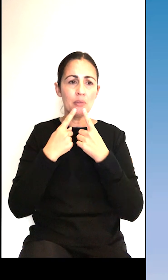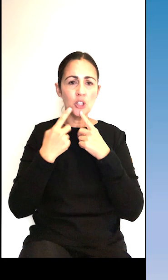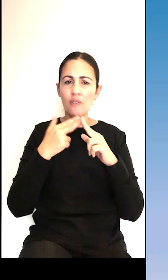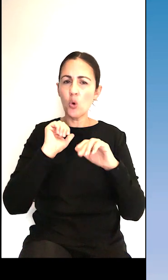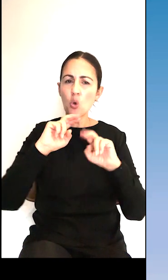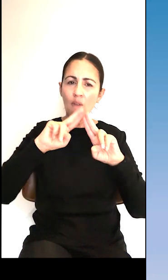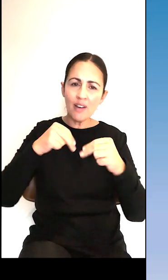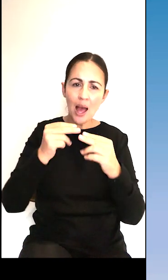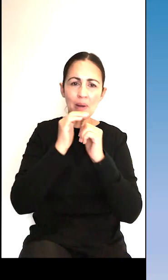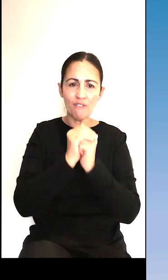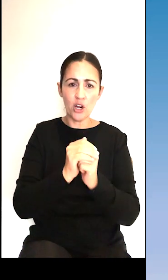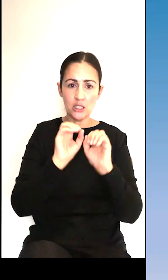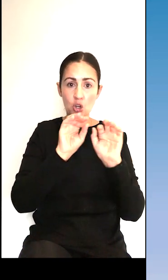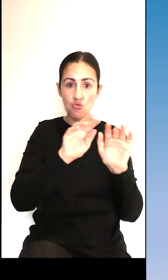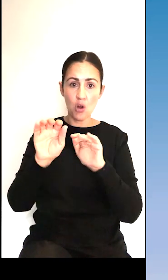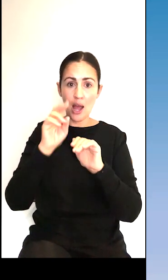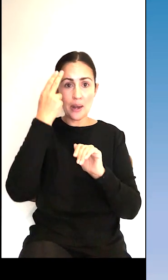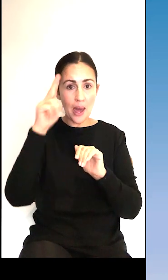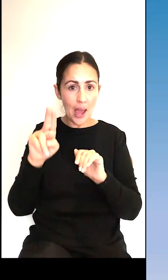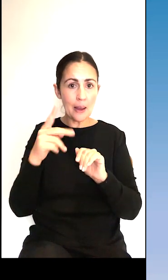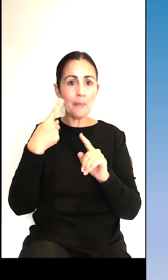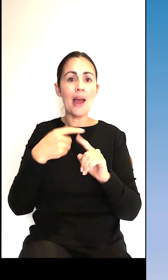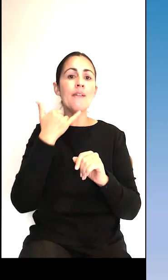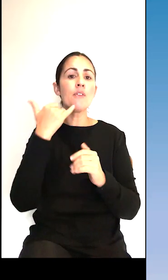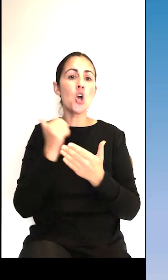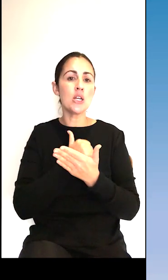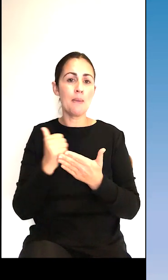with their name and their contact details so they can be contacted at that point